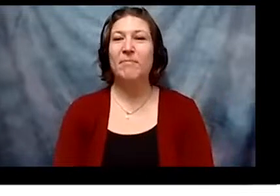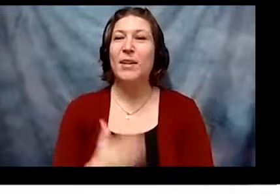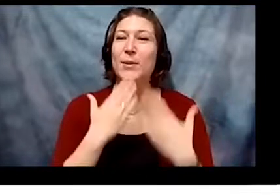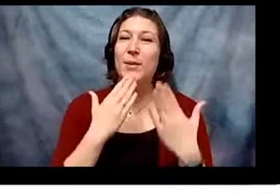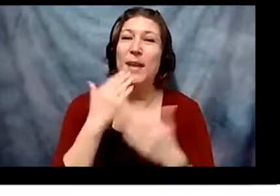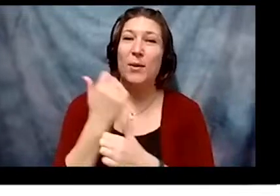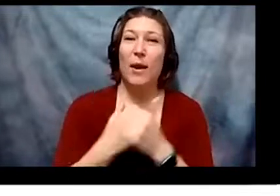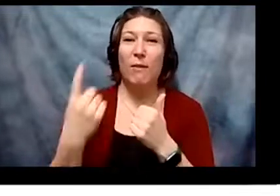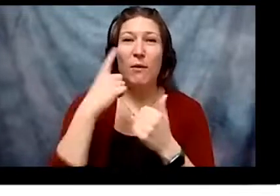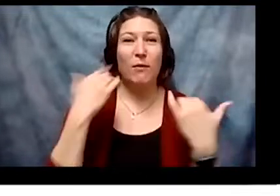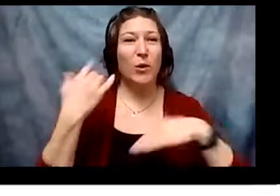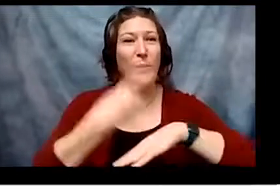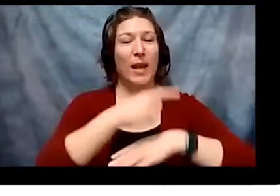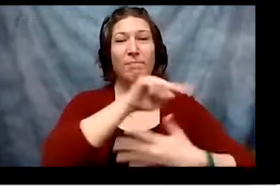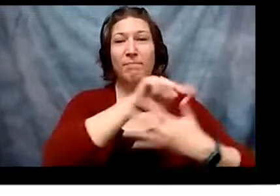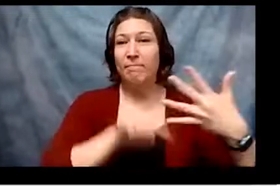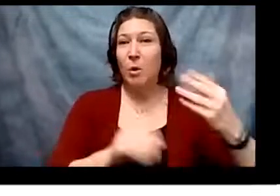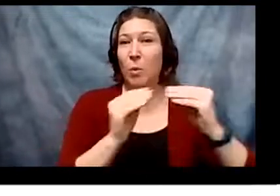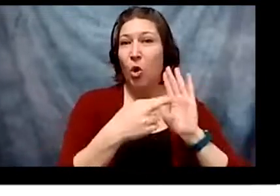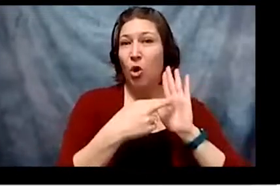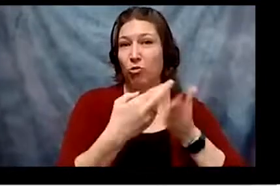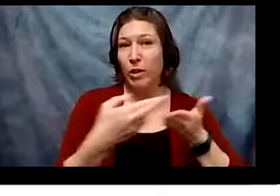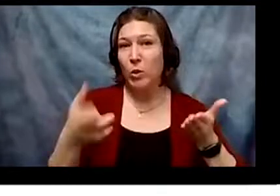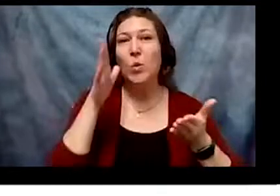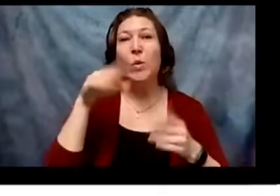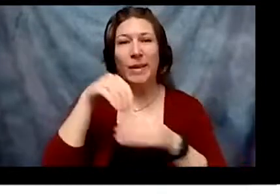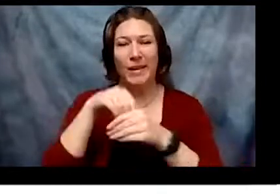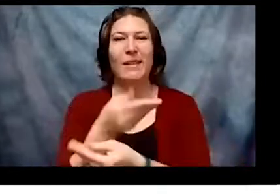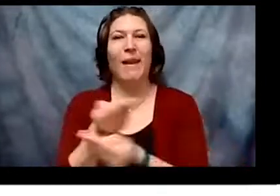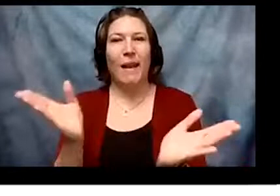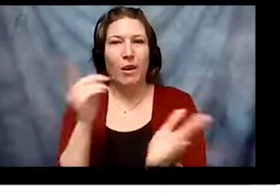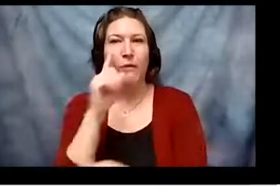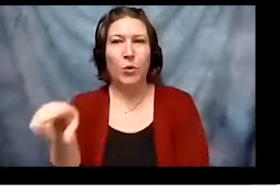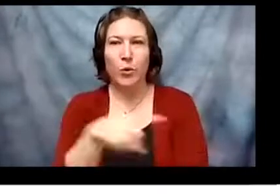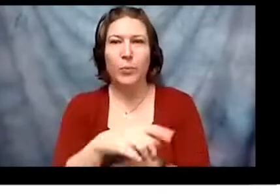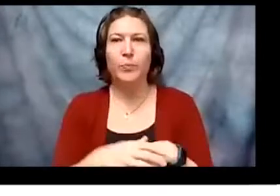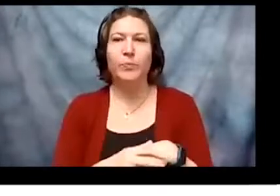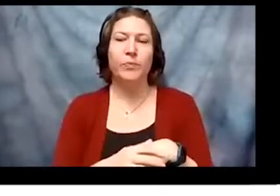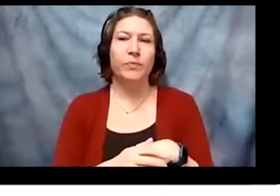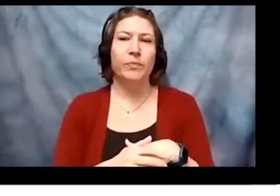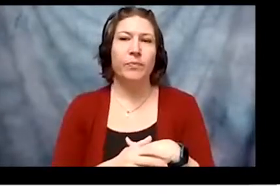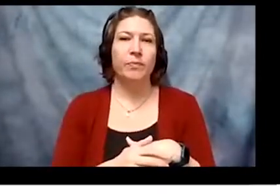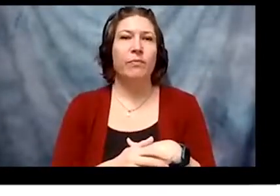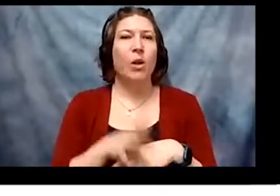we have further resources which are in the accessible handout, which will be posted to